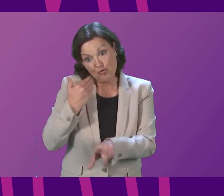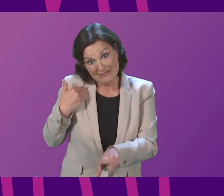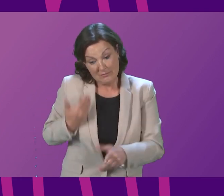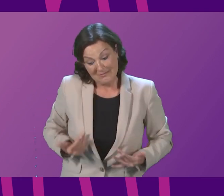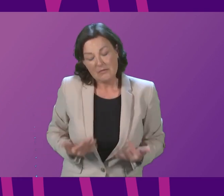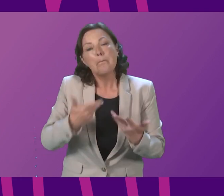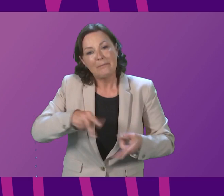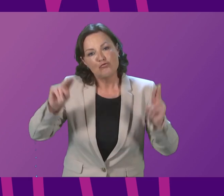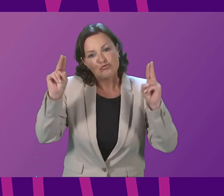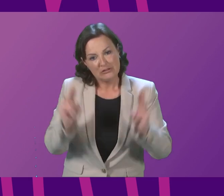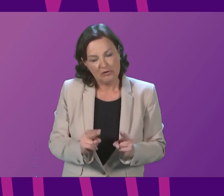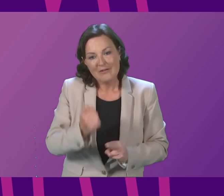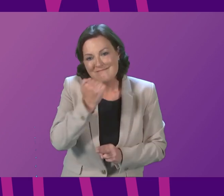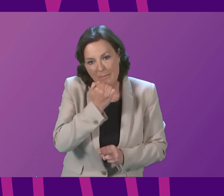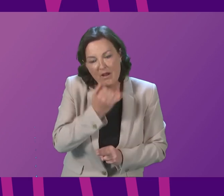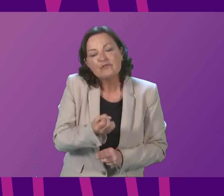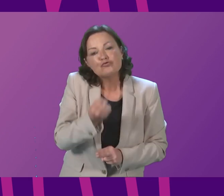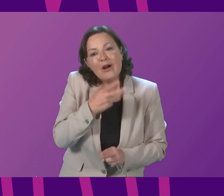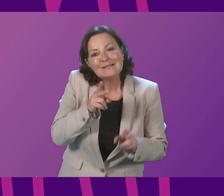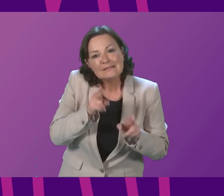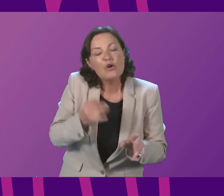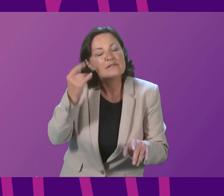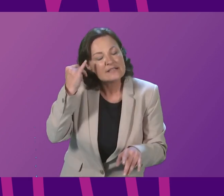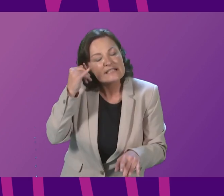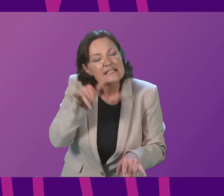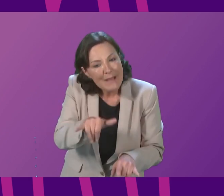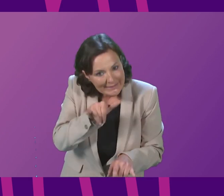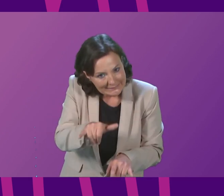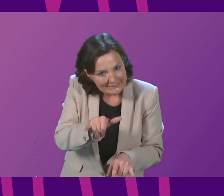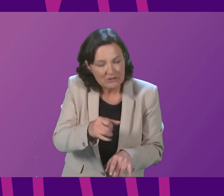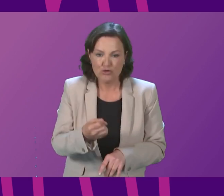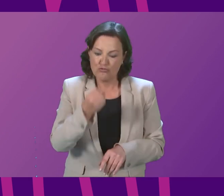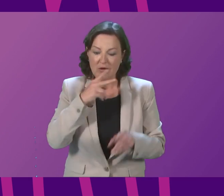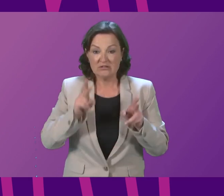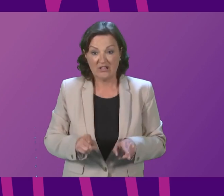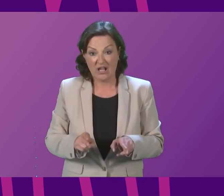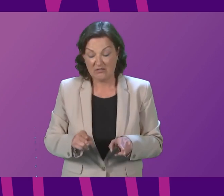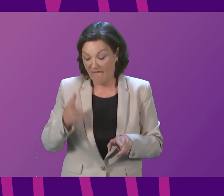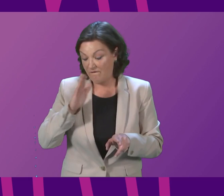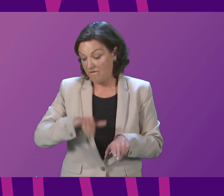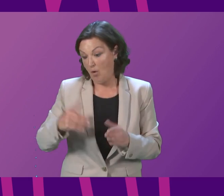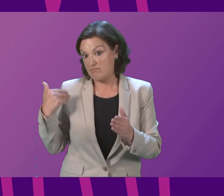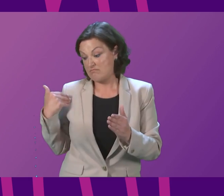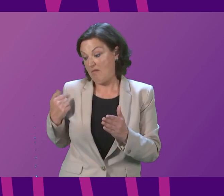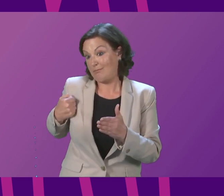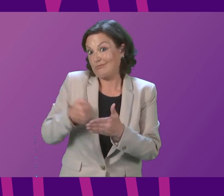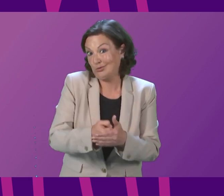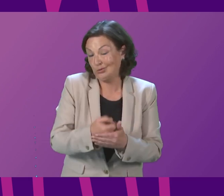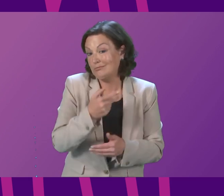a reduction in the number of suspected drug deaths over the months to March 2021.